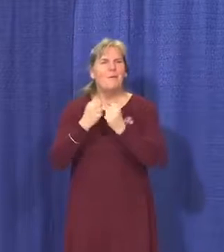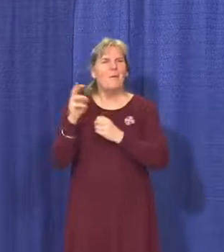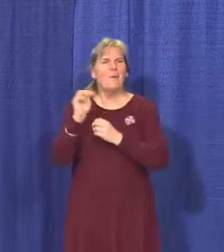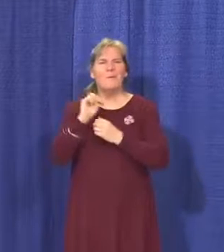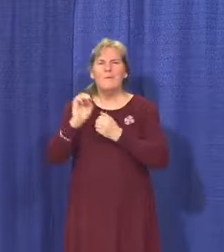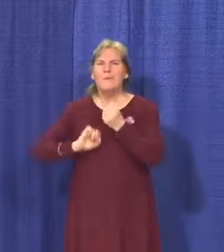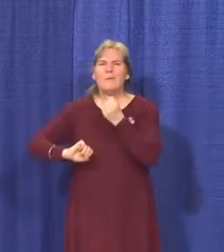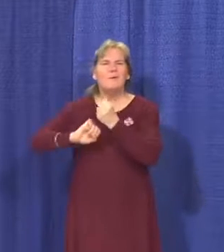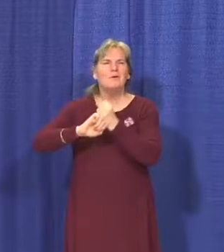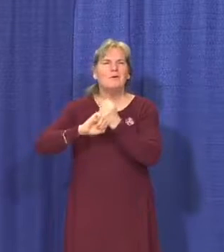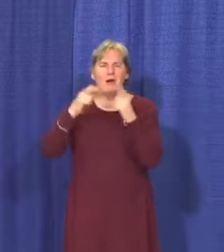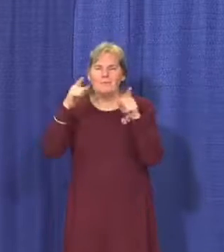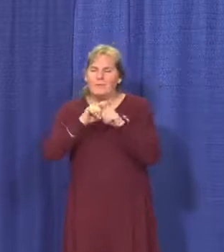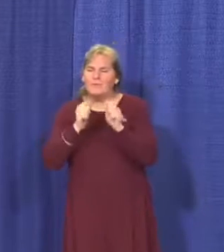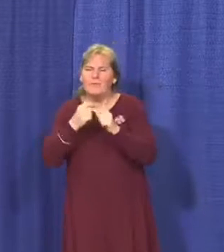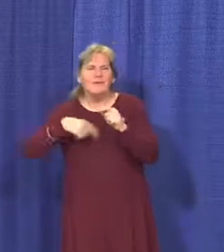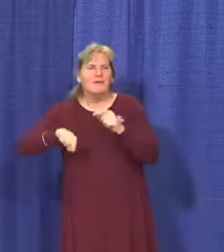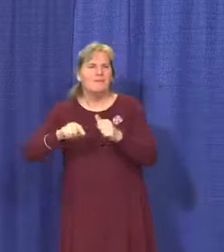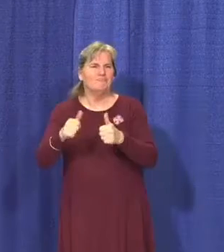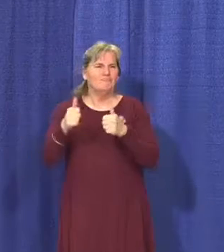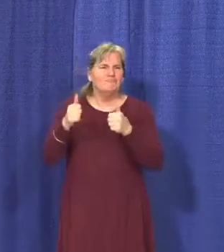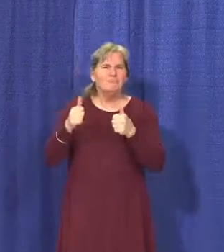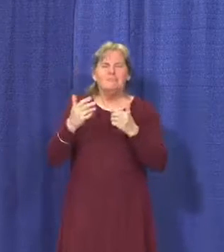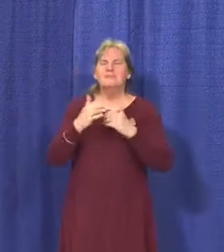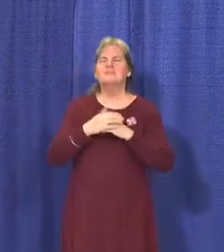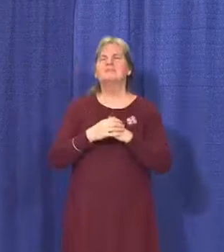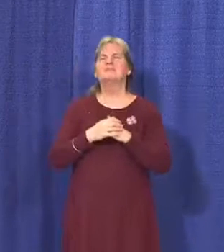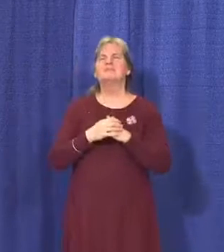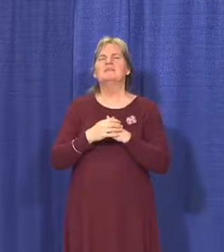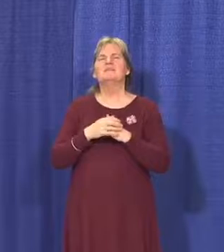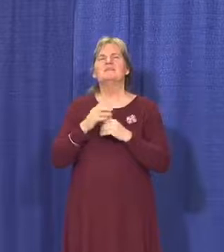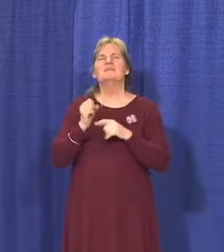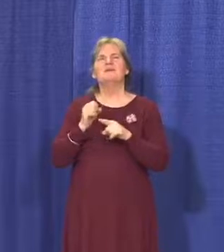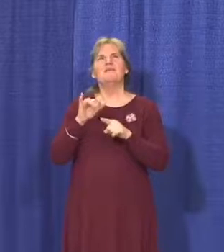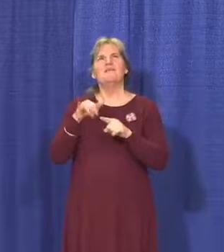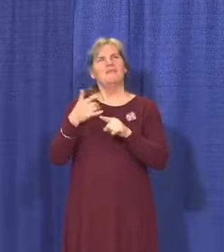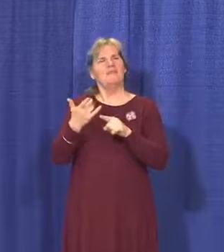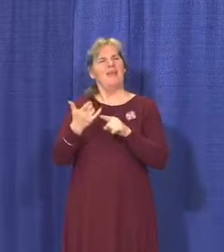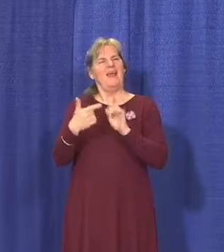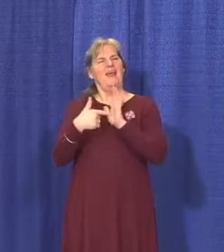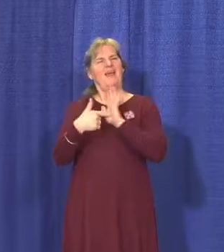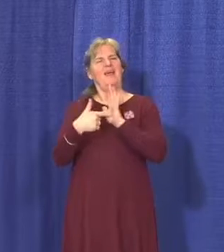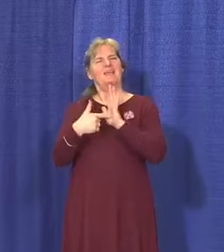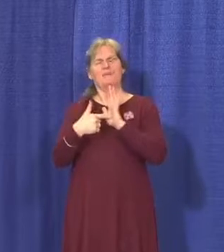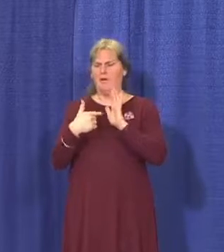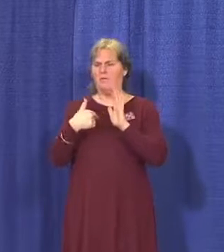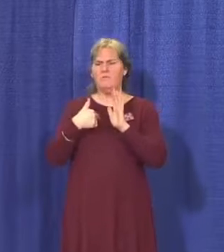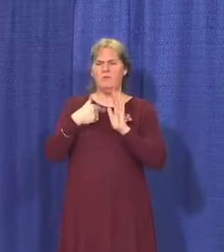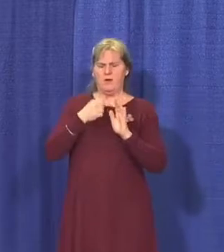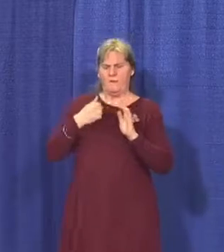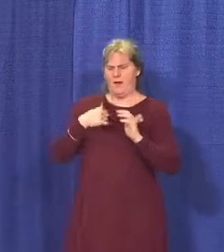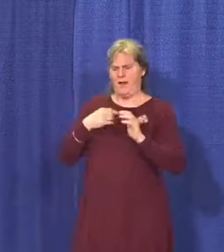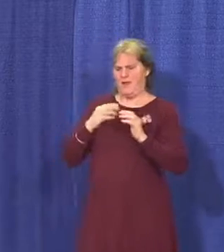very flexible mortgage agreements that have been made for that because -- so there is